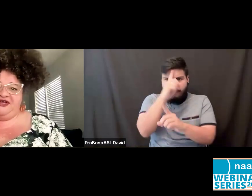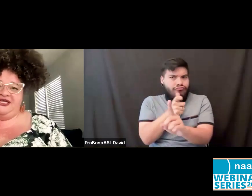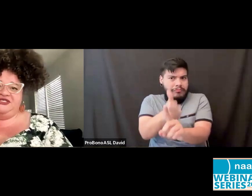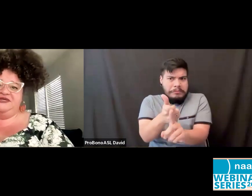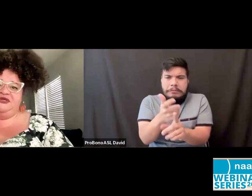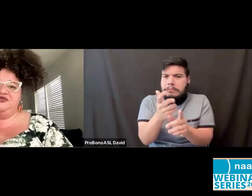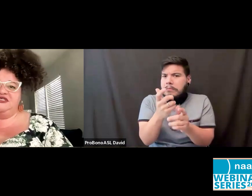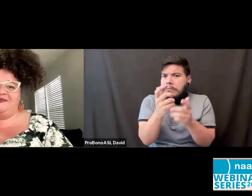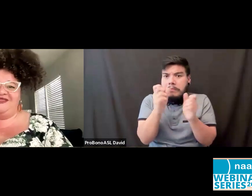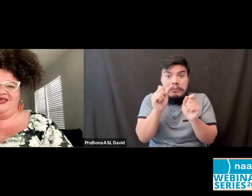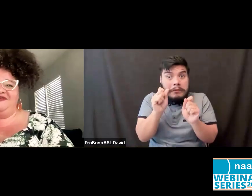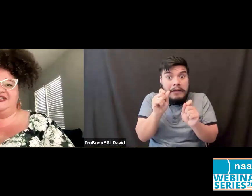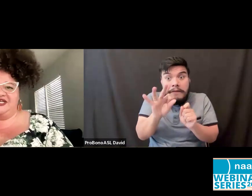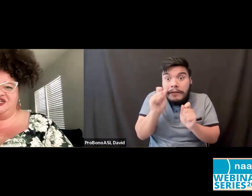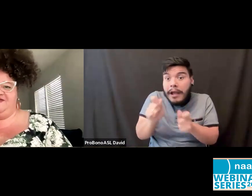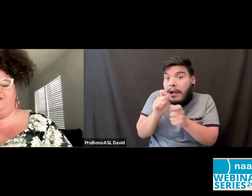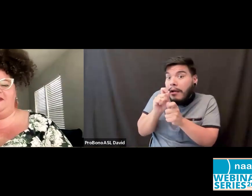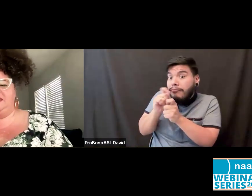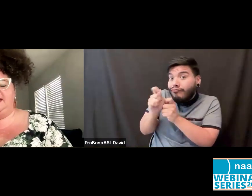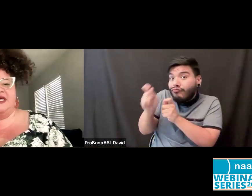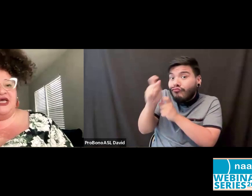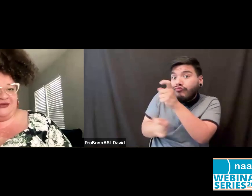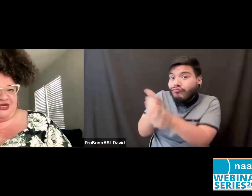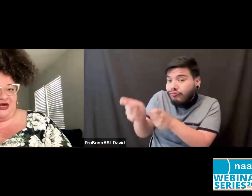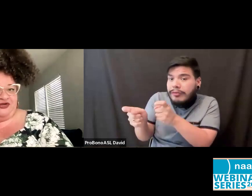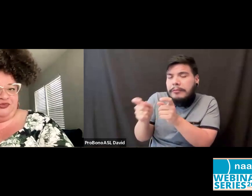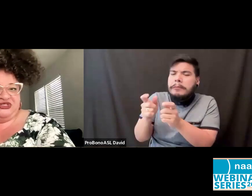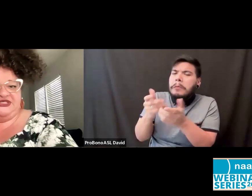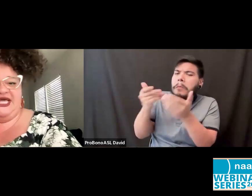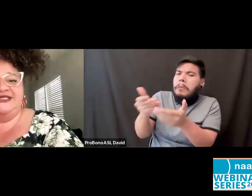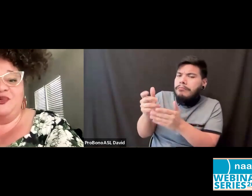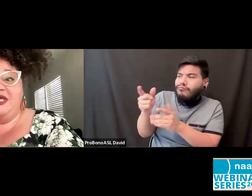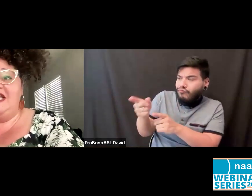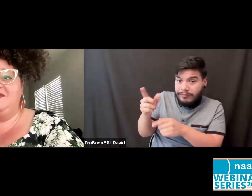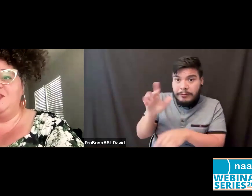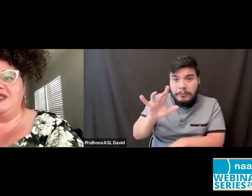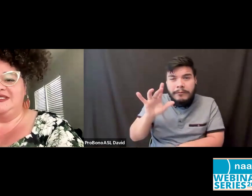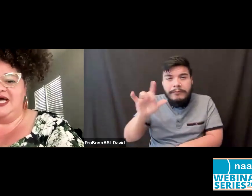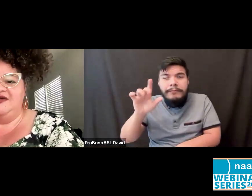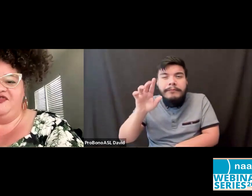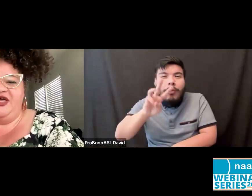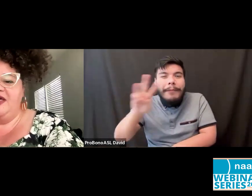financially, please do stop by the giving section of our website and make a contribution today so we can keep doing this kind of thing